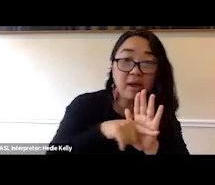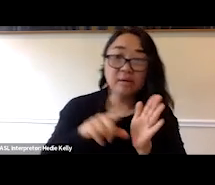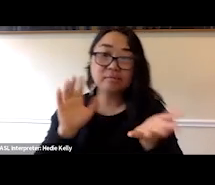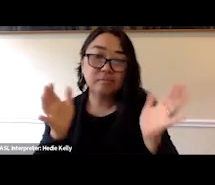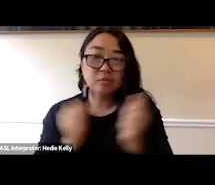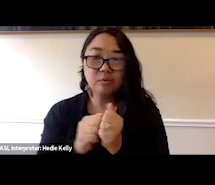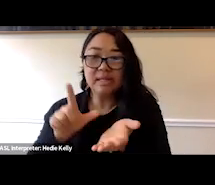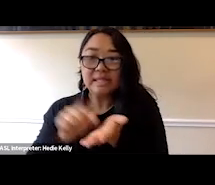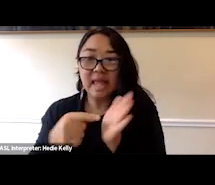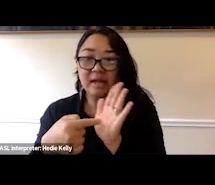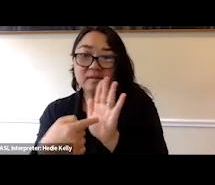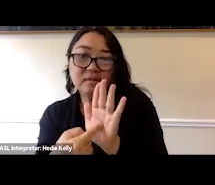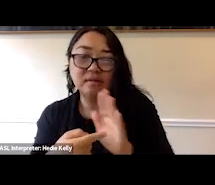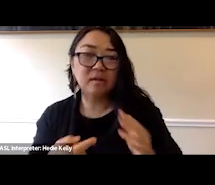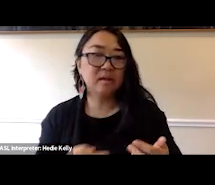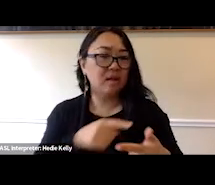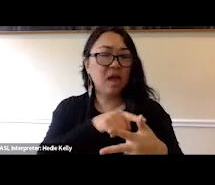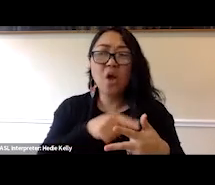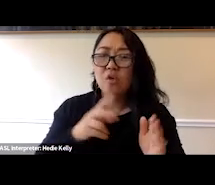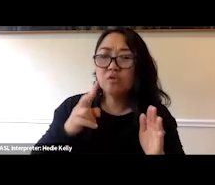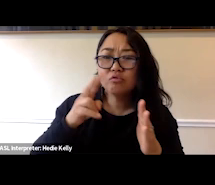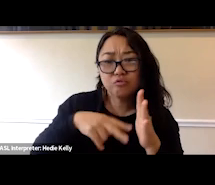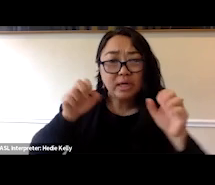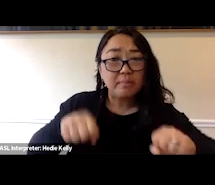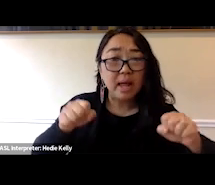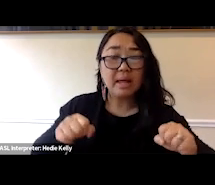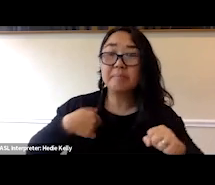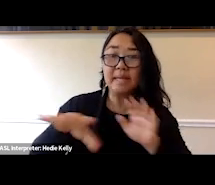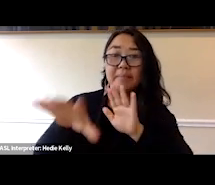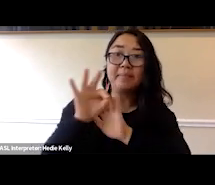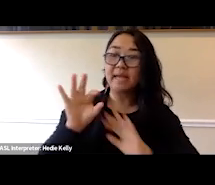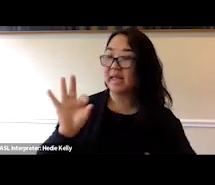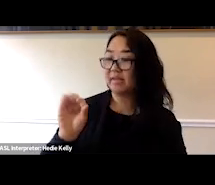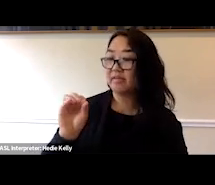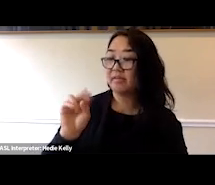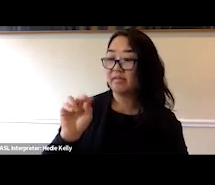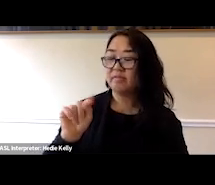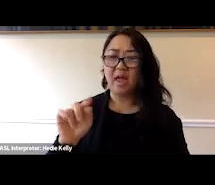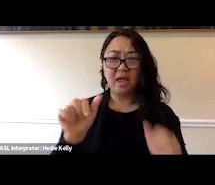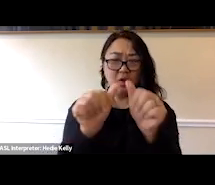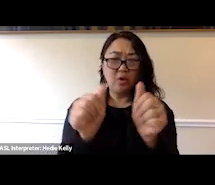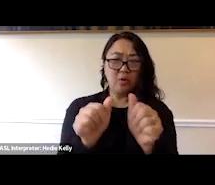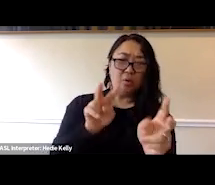Is it readable meaning, like, have I chosen fonts that aren't hard to make out the shapes?